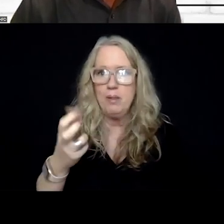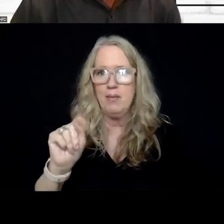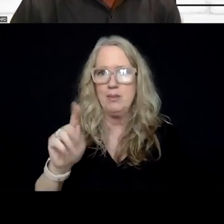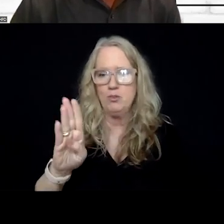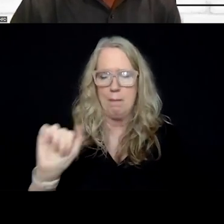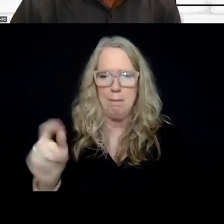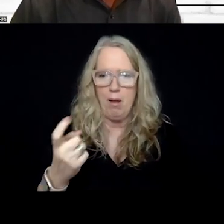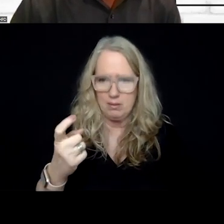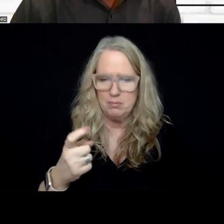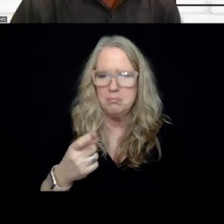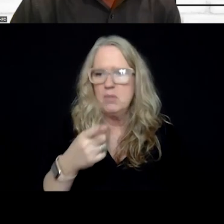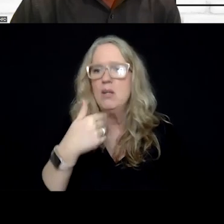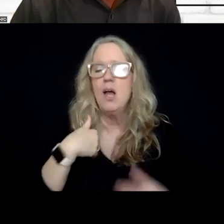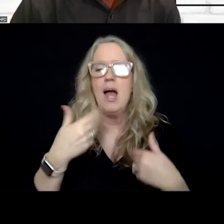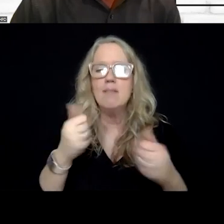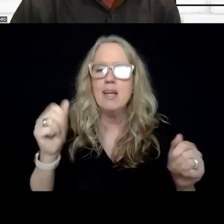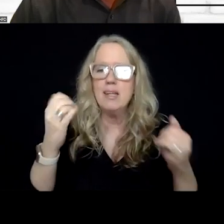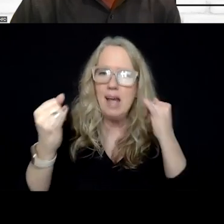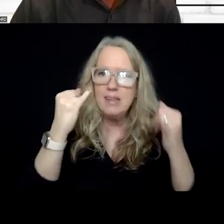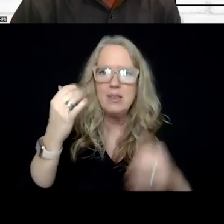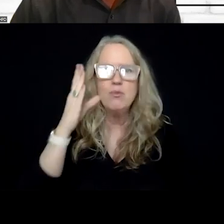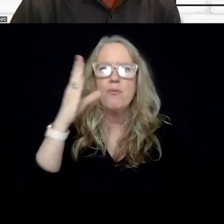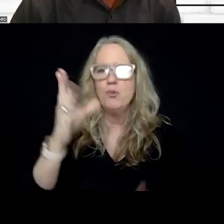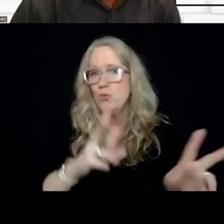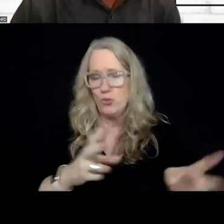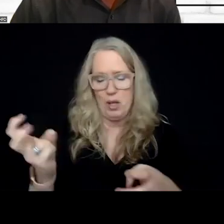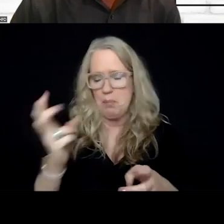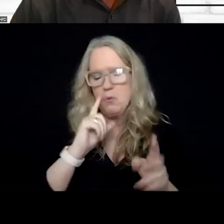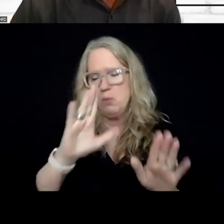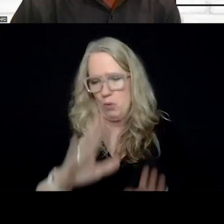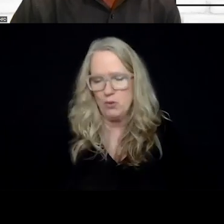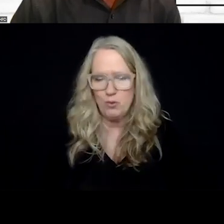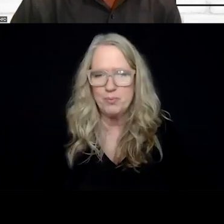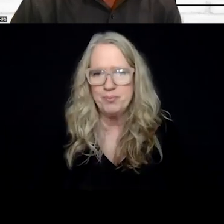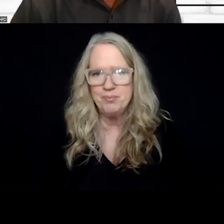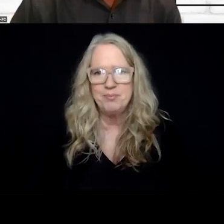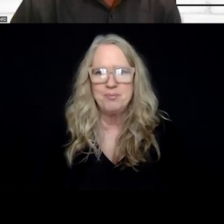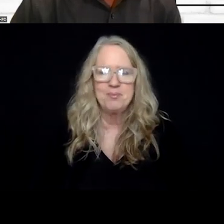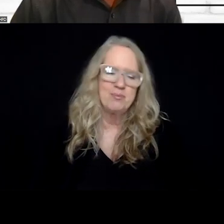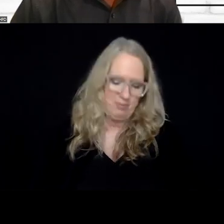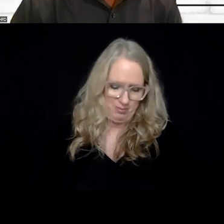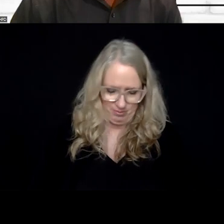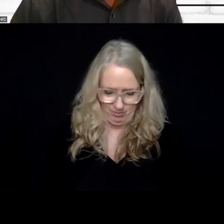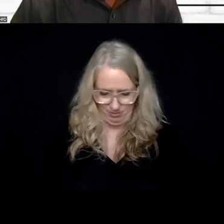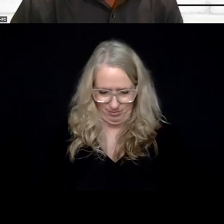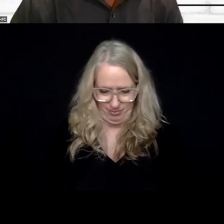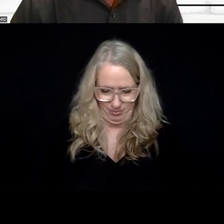YOU IDEAS FOR TOPICS, THAT WOULD BE WONDERFUL. NOW, THIS NEXT SLIDE,